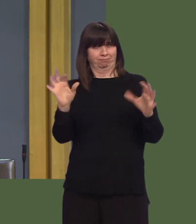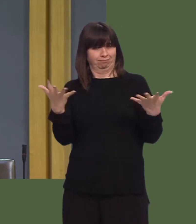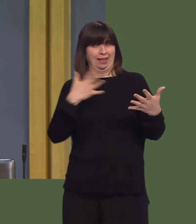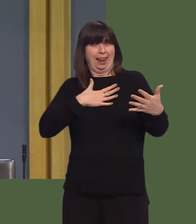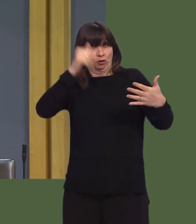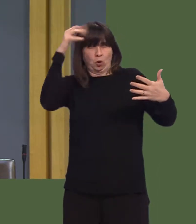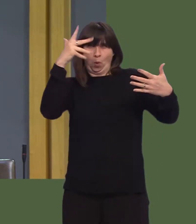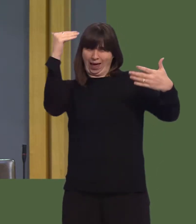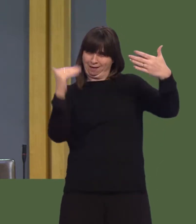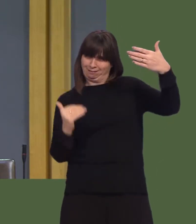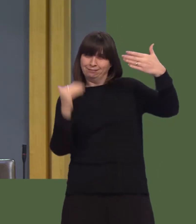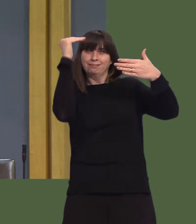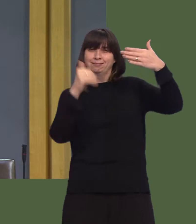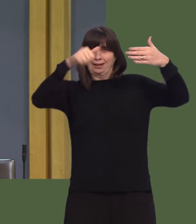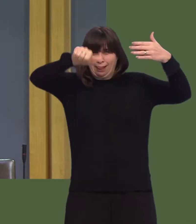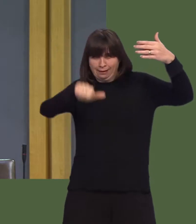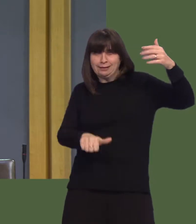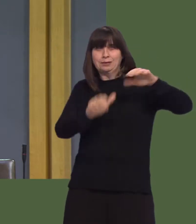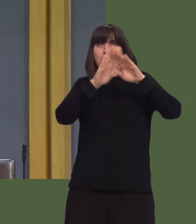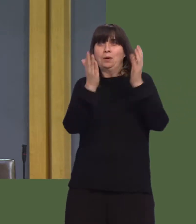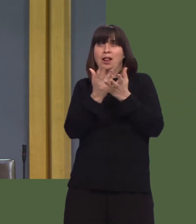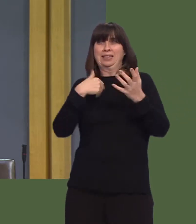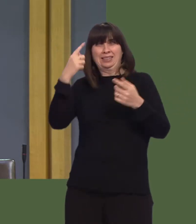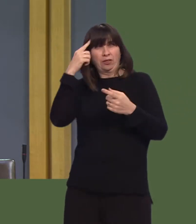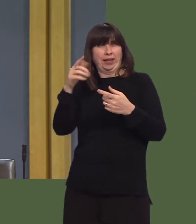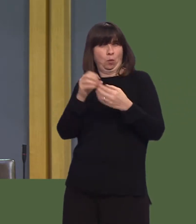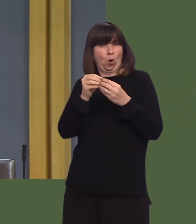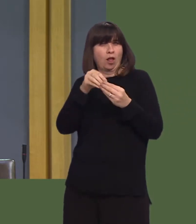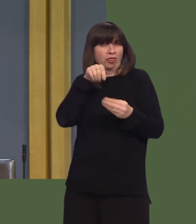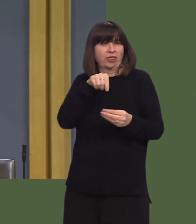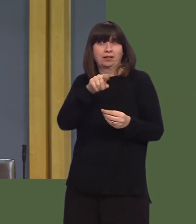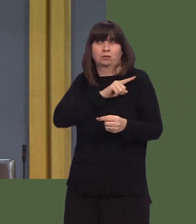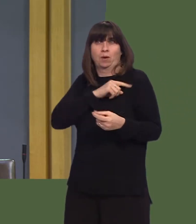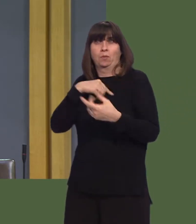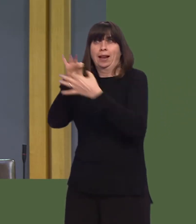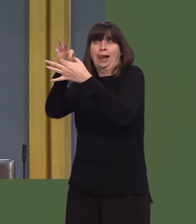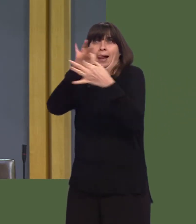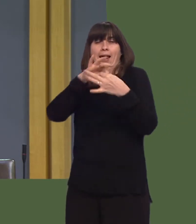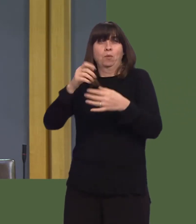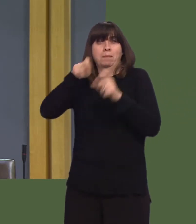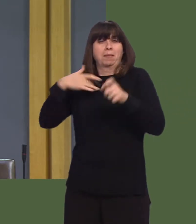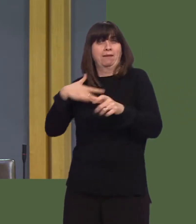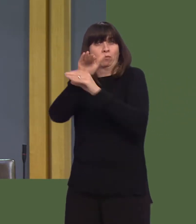when we look at engaging with the diaspora and, more broadly, Wales's reputation as a trading nation.